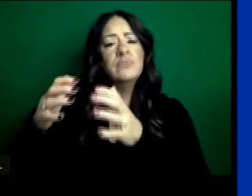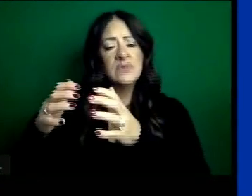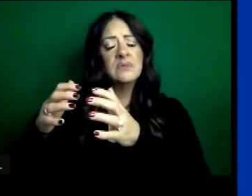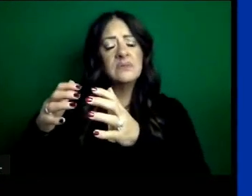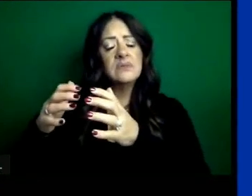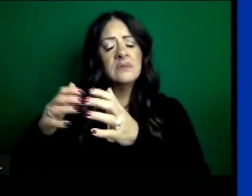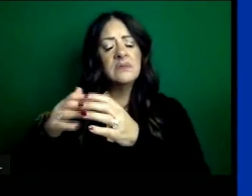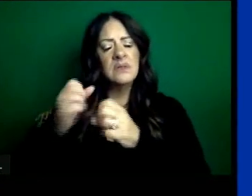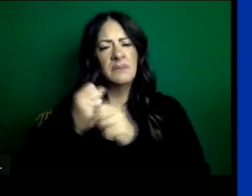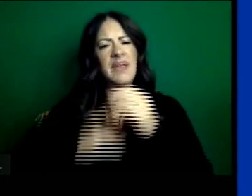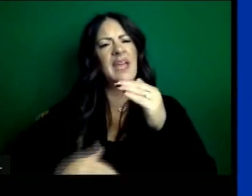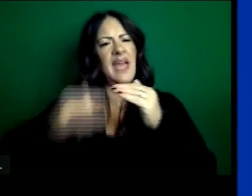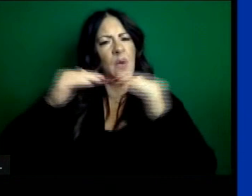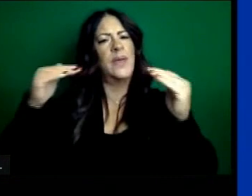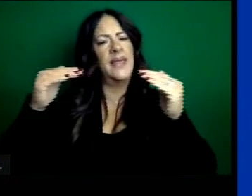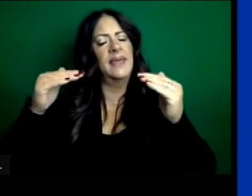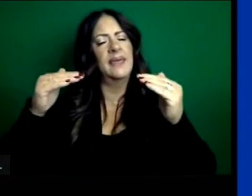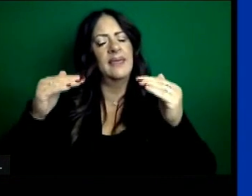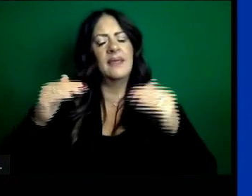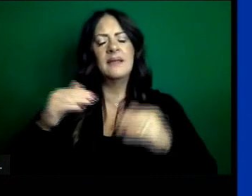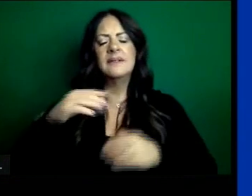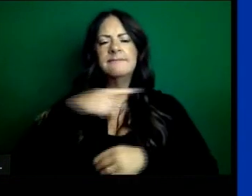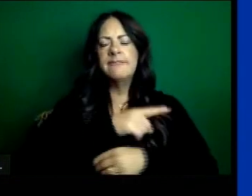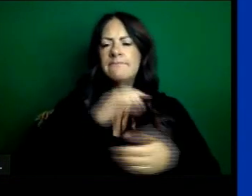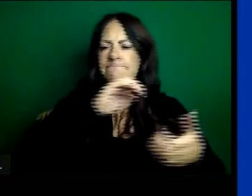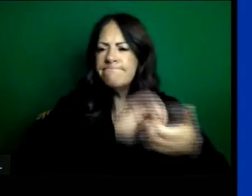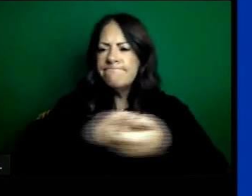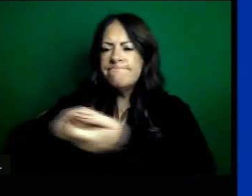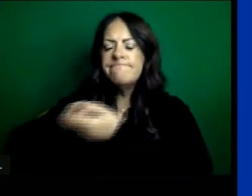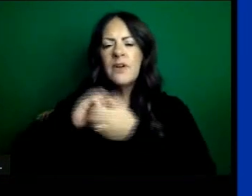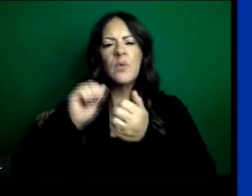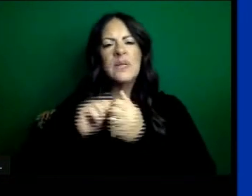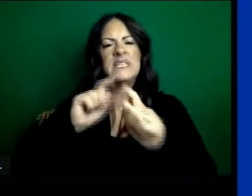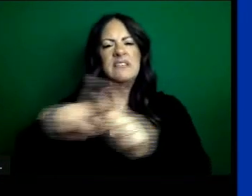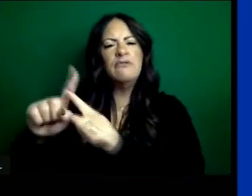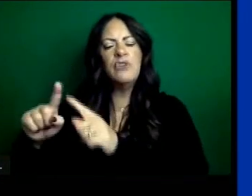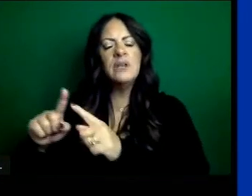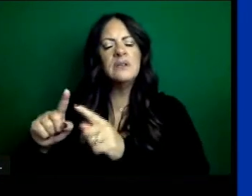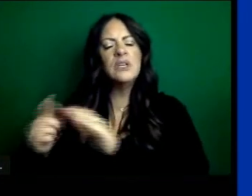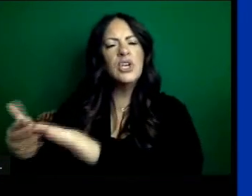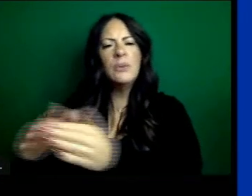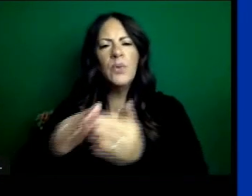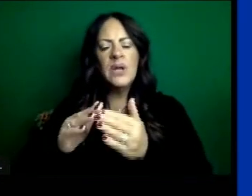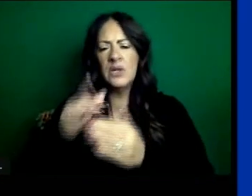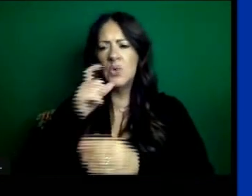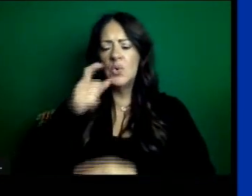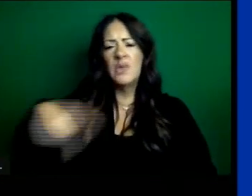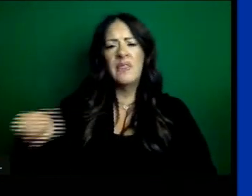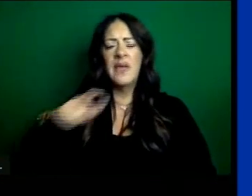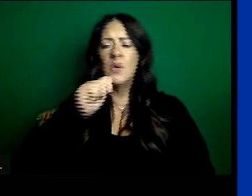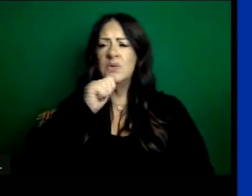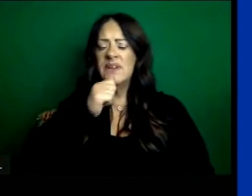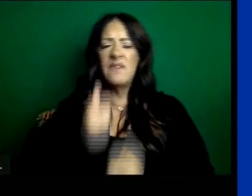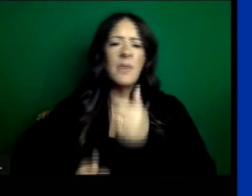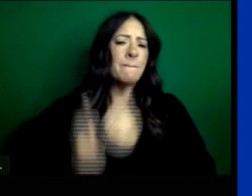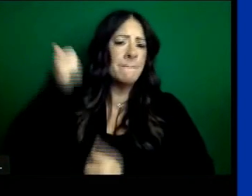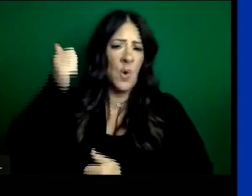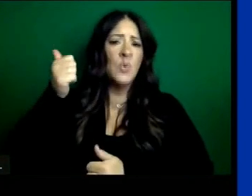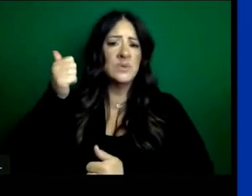CLUNKY HEALTH CARE TERM WHICH MEANS CREATING INCENTIVES AND PAYING THEM, THOSE DOING THE VACCINATIONS TO DO WELL, DO